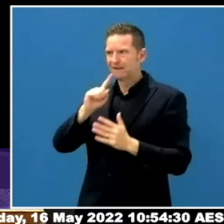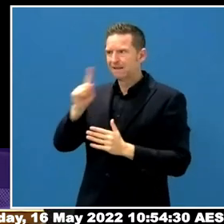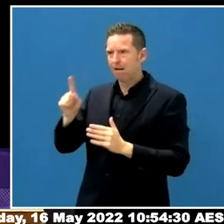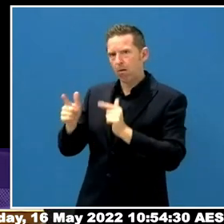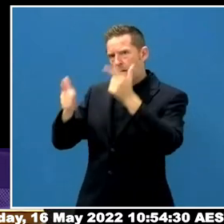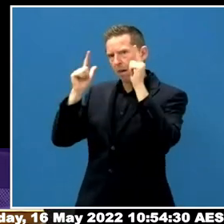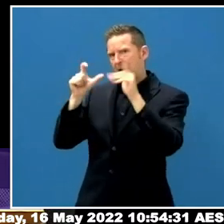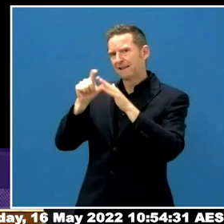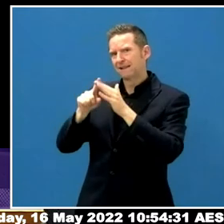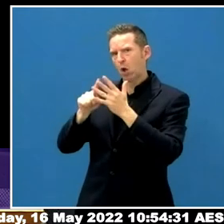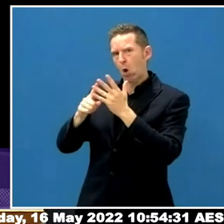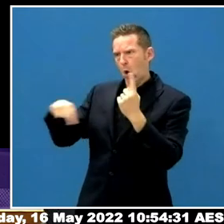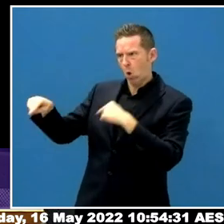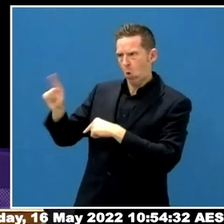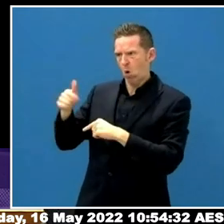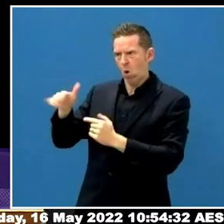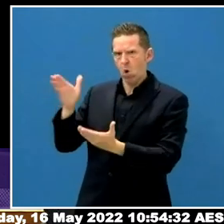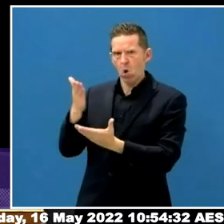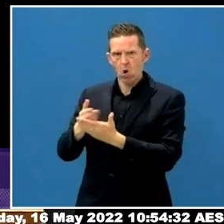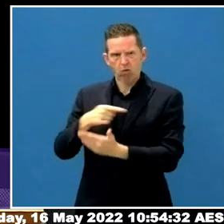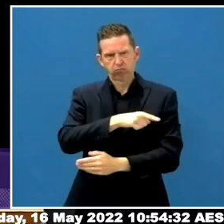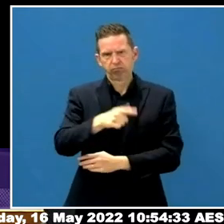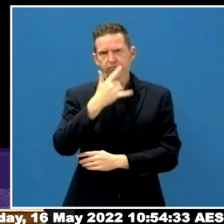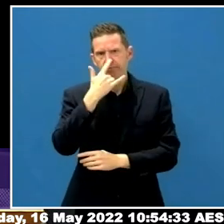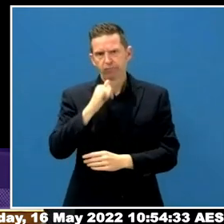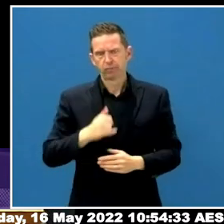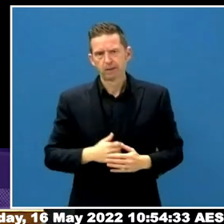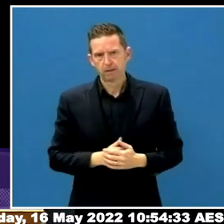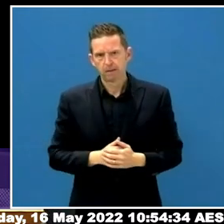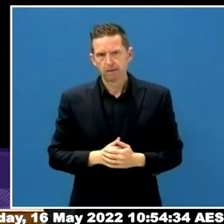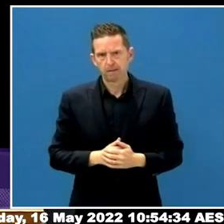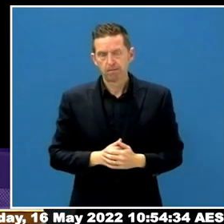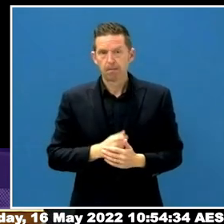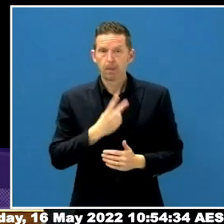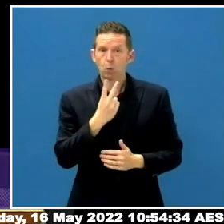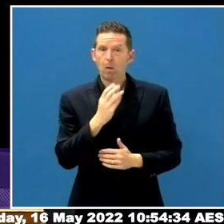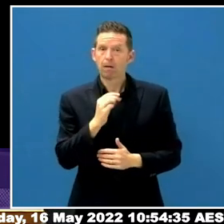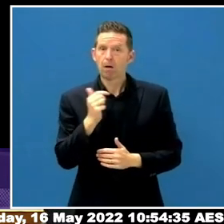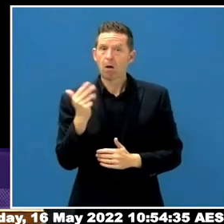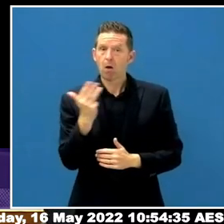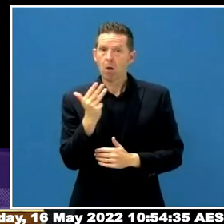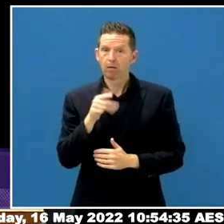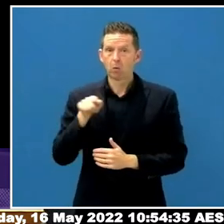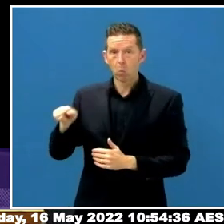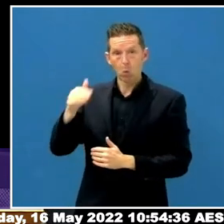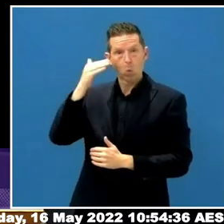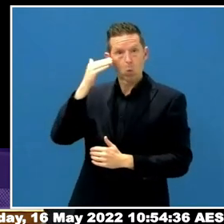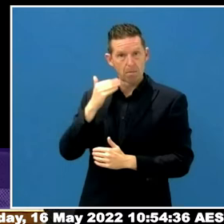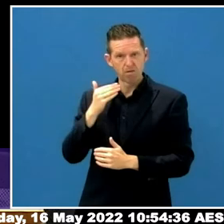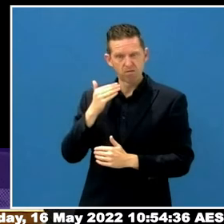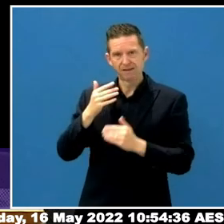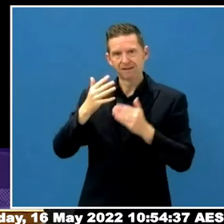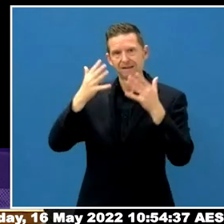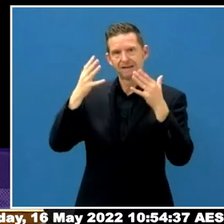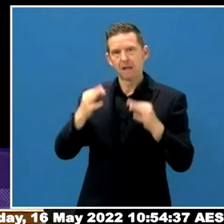Eventually in December 2019, Rachel decides she had to raise her concerns with members of the Afford Board.